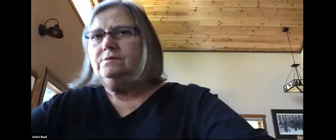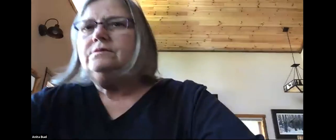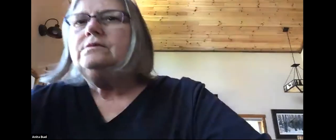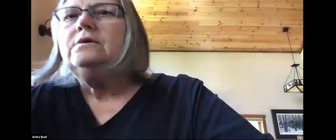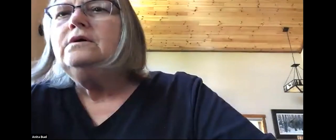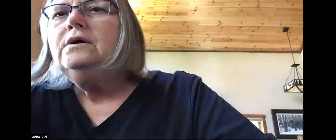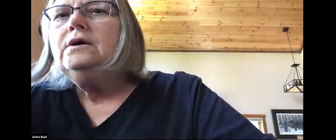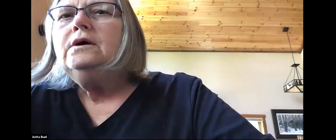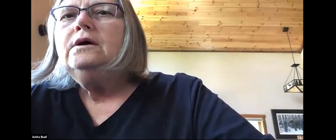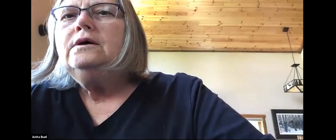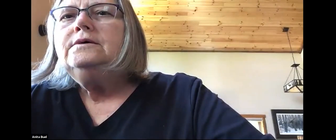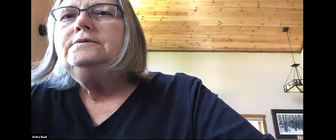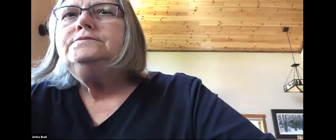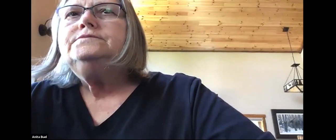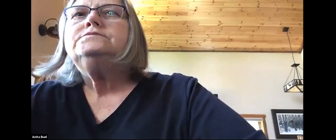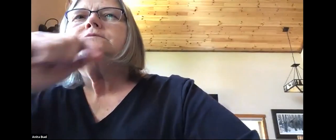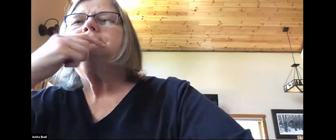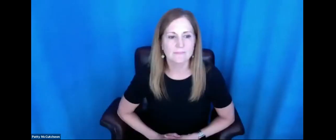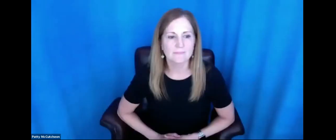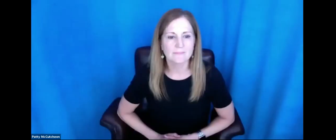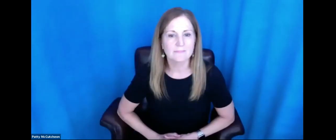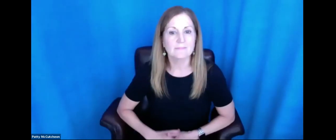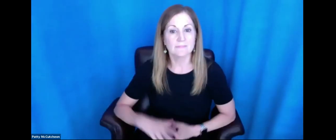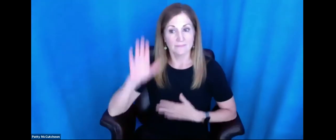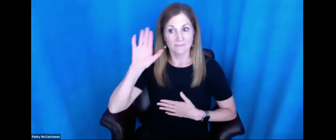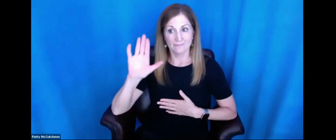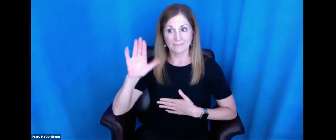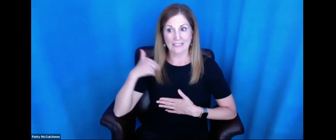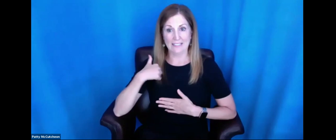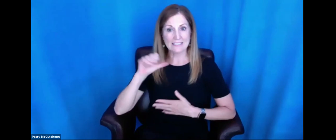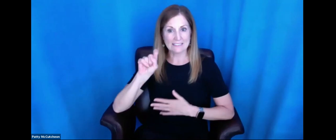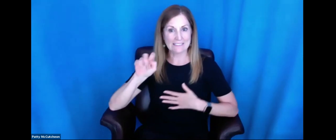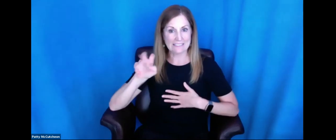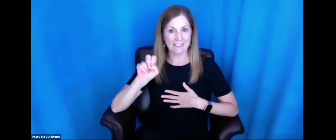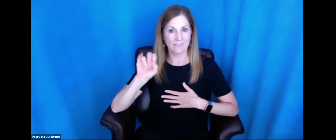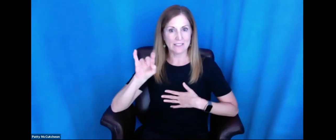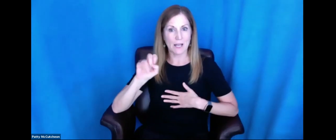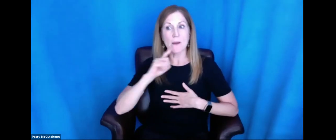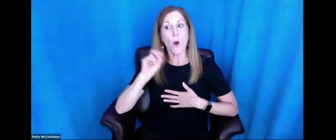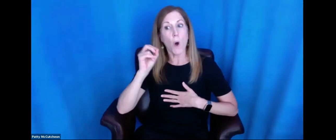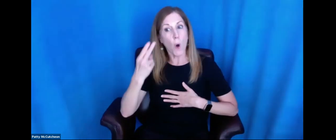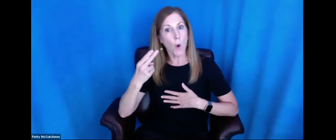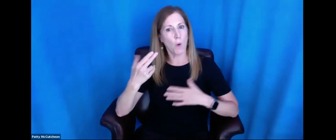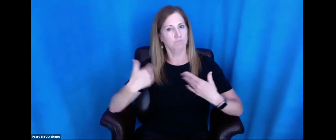I think that would be wonderful. Steve Simon: Oh, okay. That was a last-minute curve of your question.